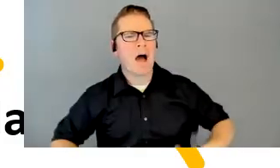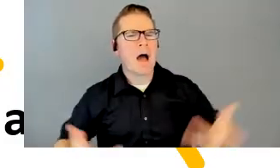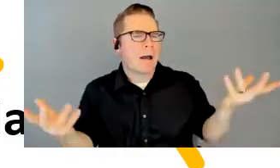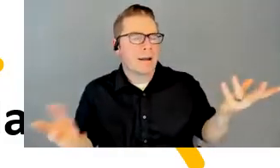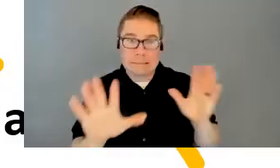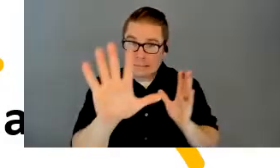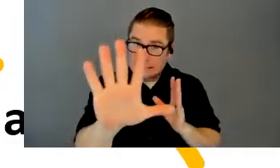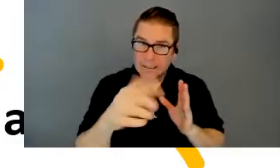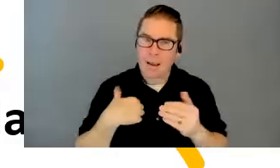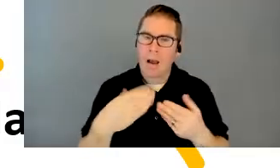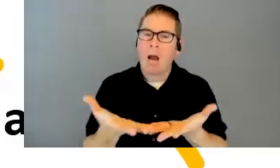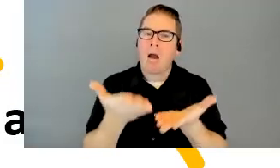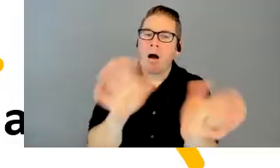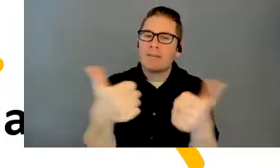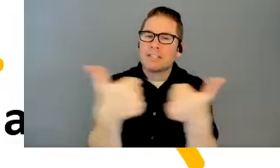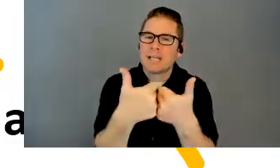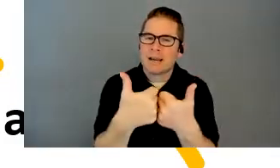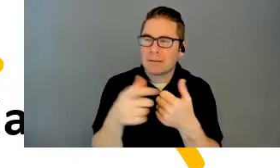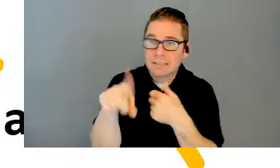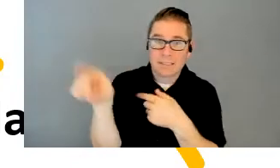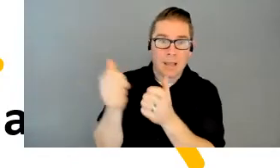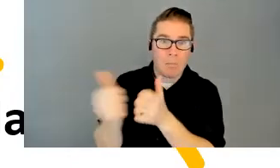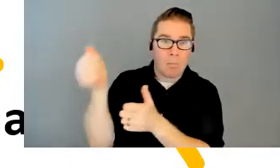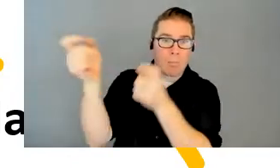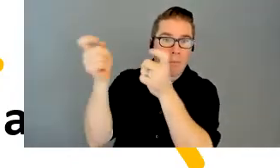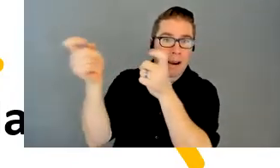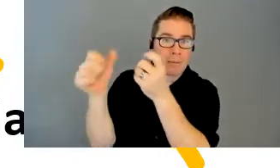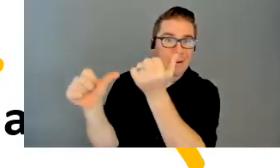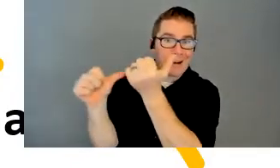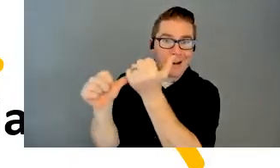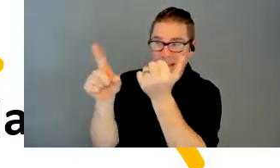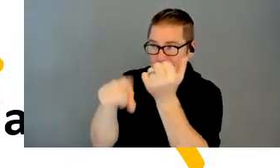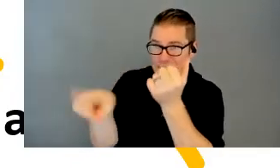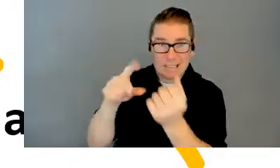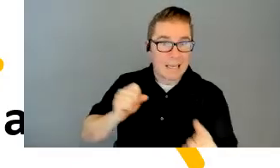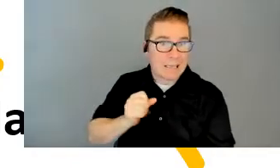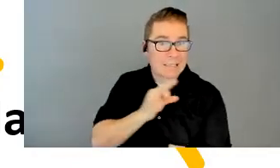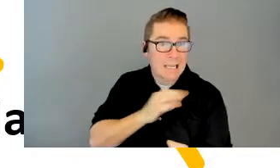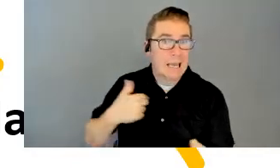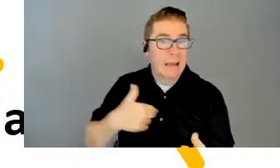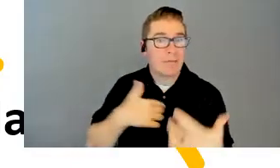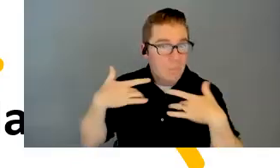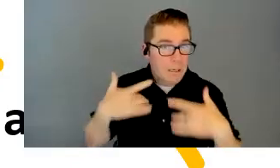aids about how many times we faculty, we go into their office and we ask them a question.